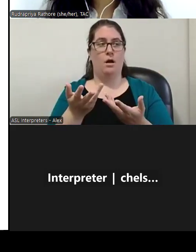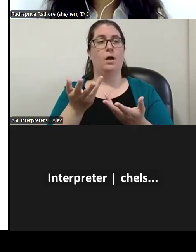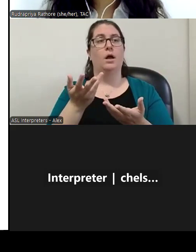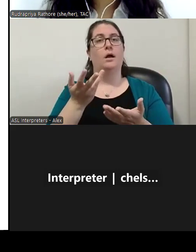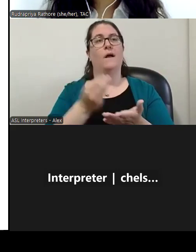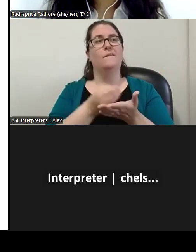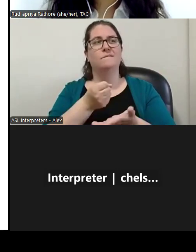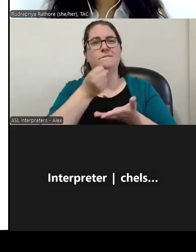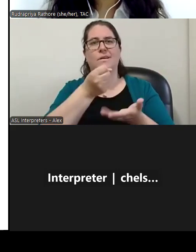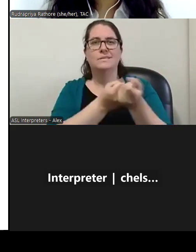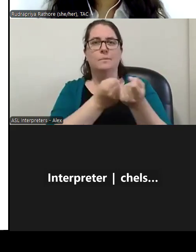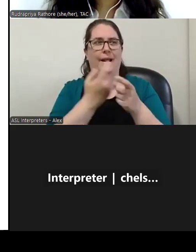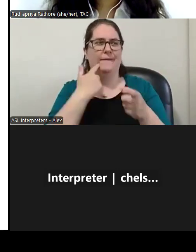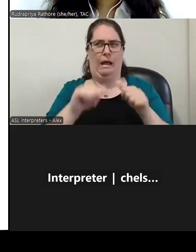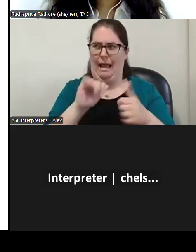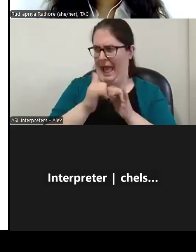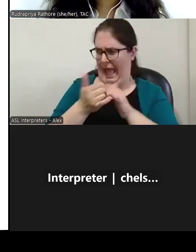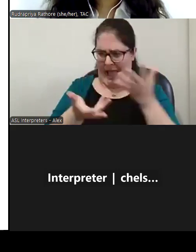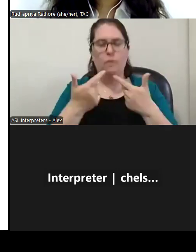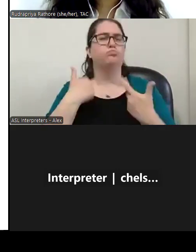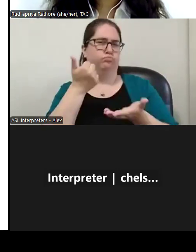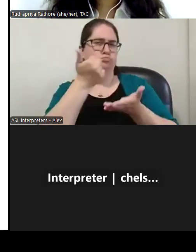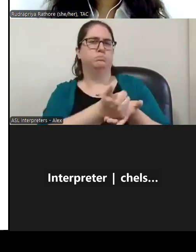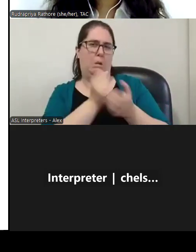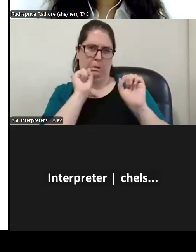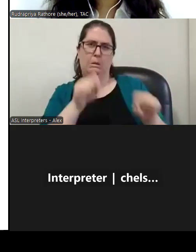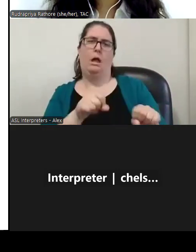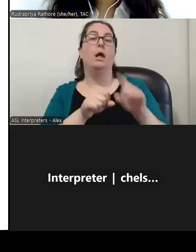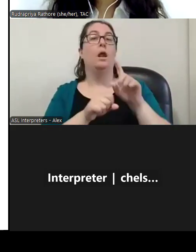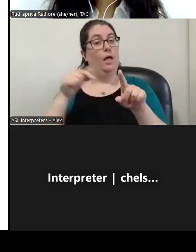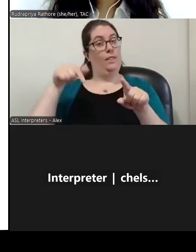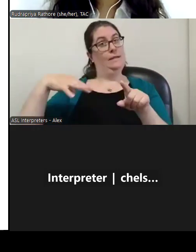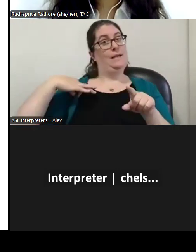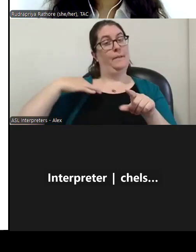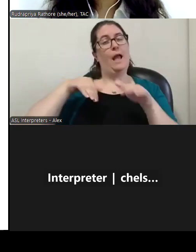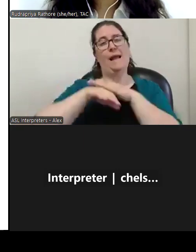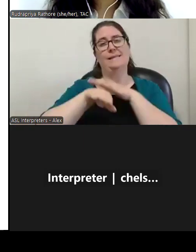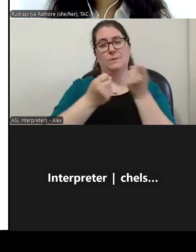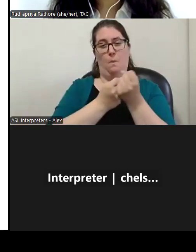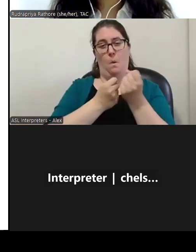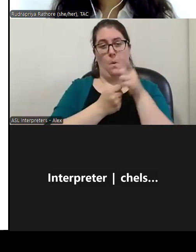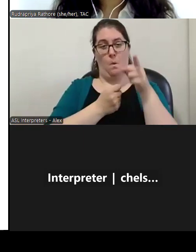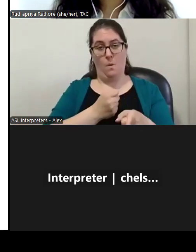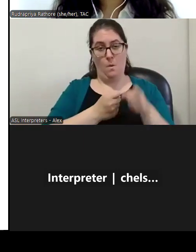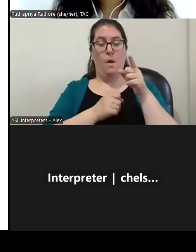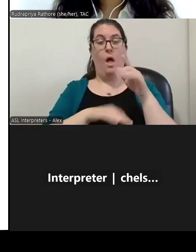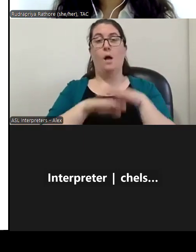and fill out an application so uh this application accessibility support provides up to $500 per year